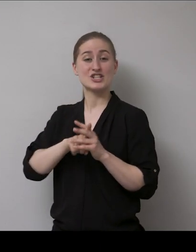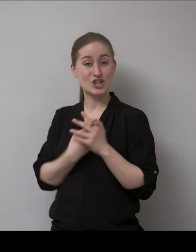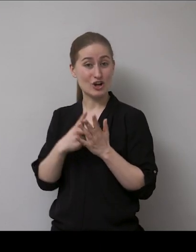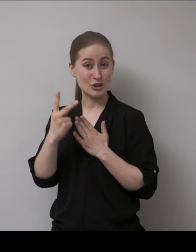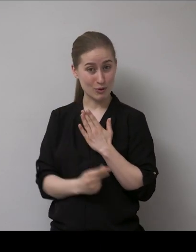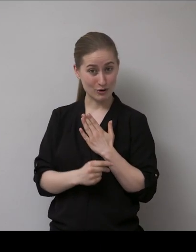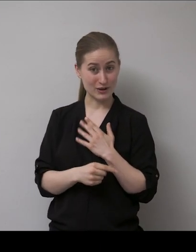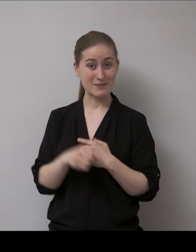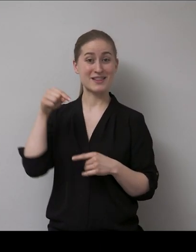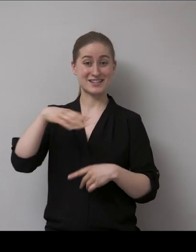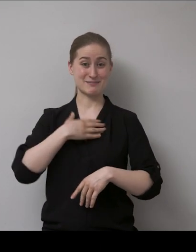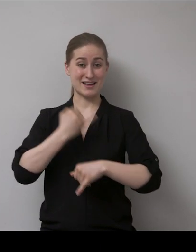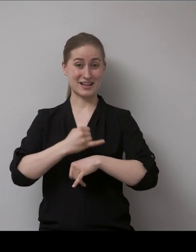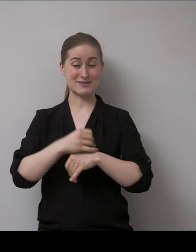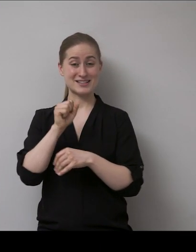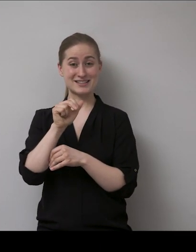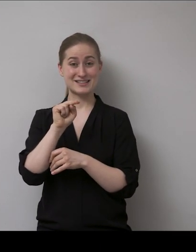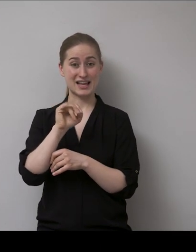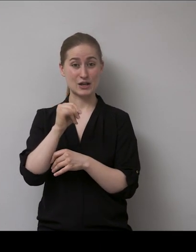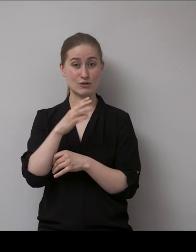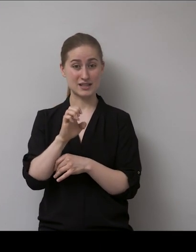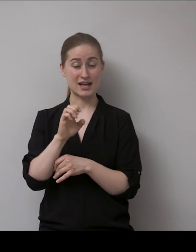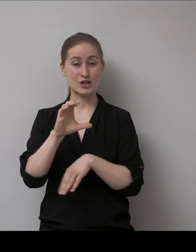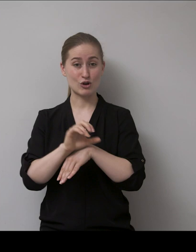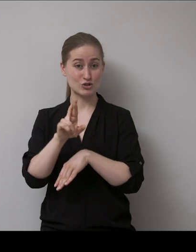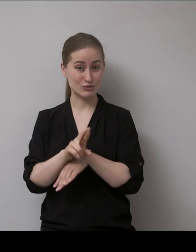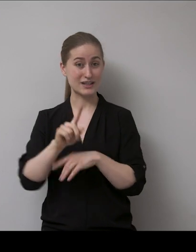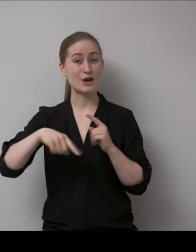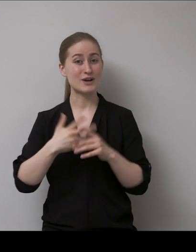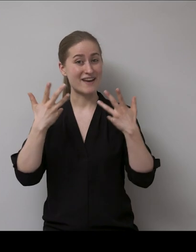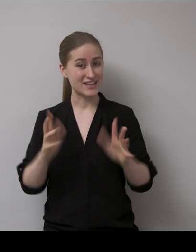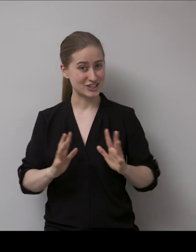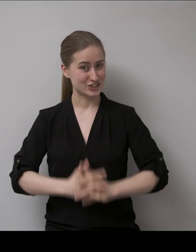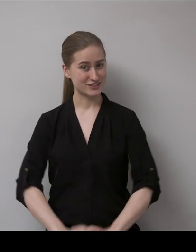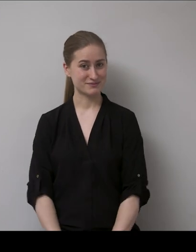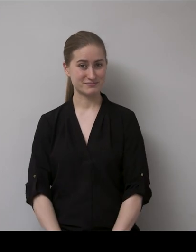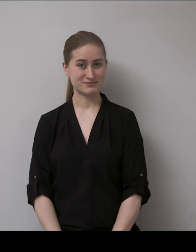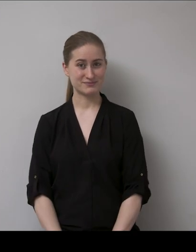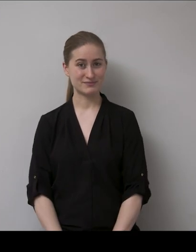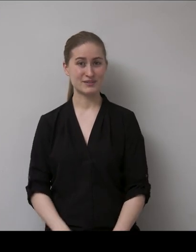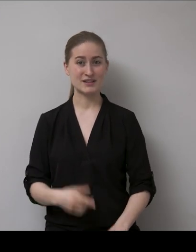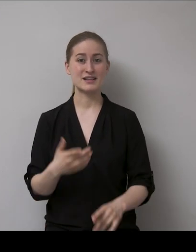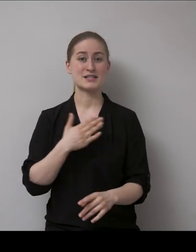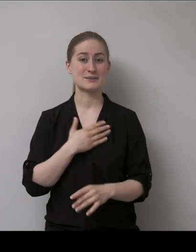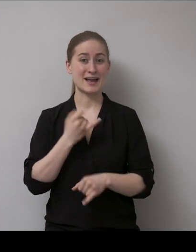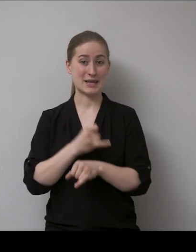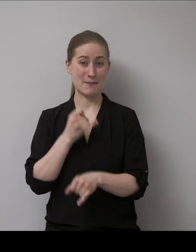and this is my campus in San Jose, Costa Rica, when I finished. This is my campus.